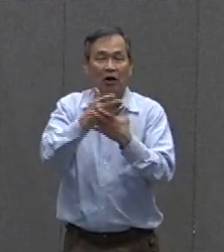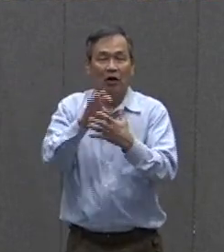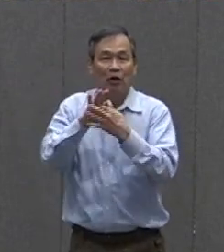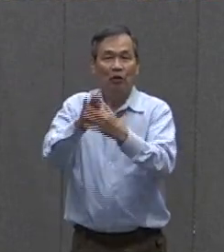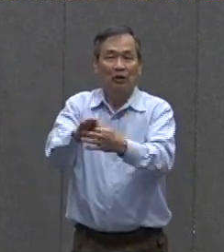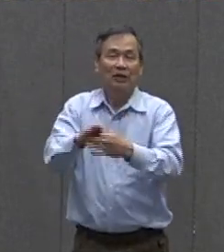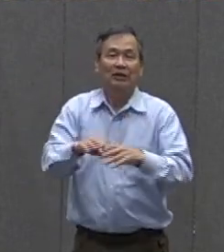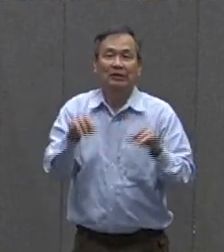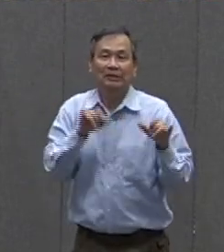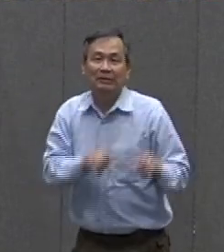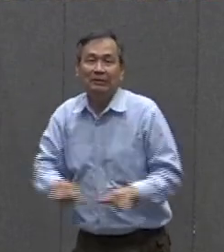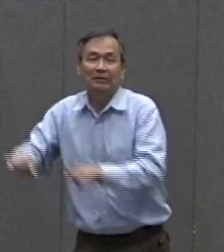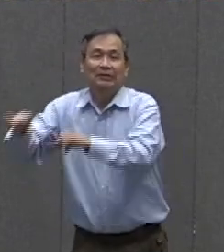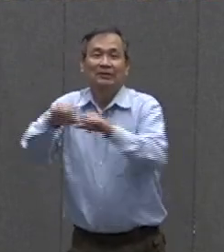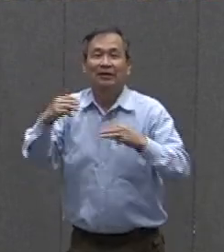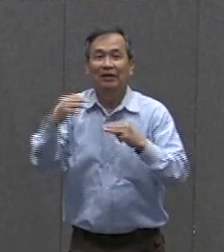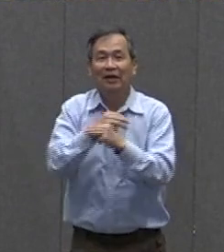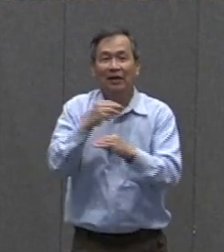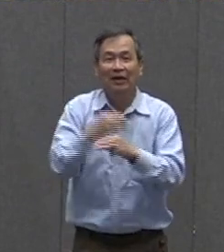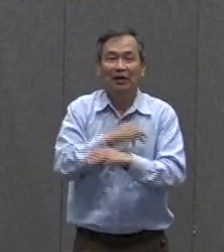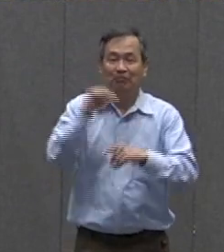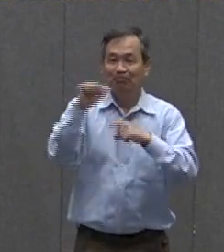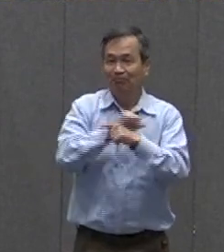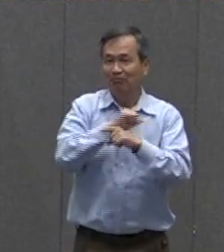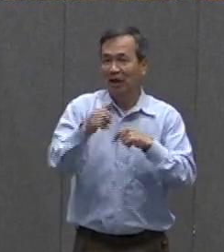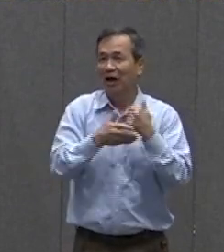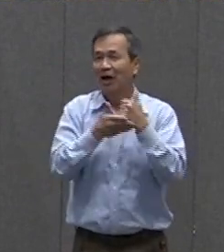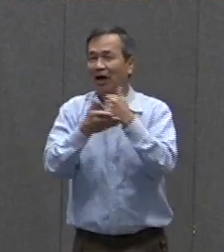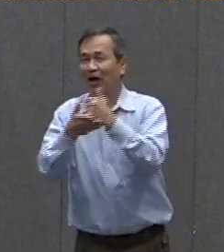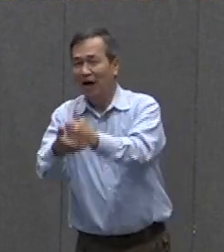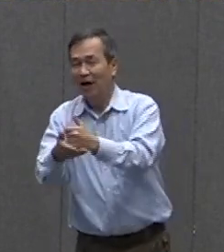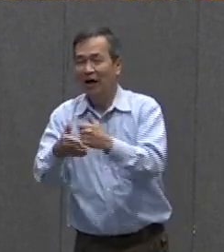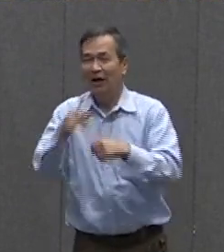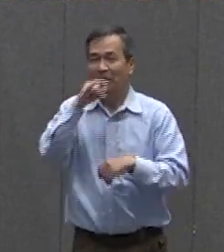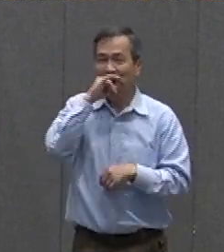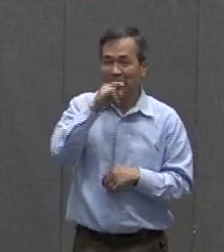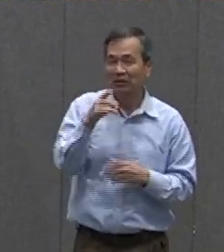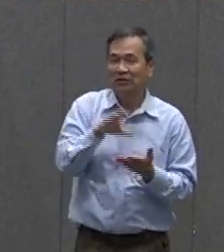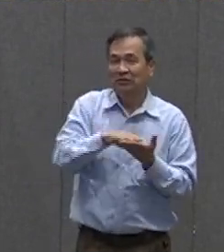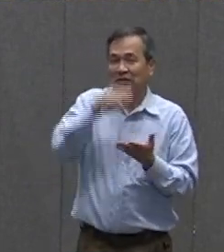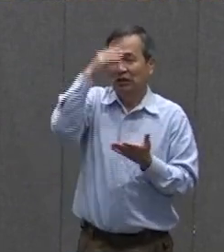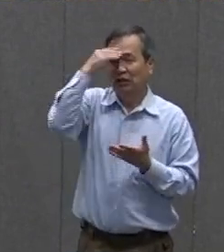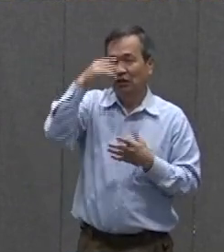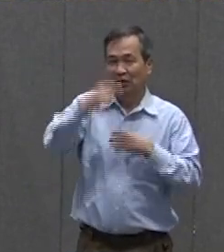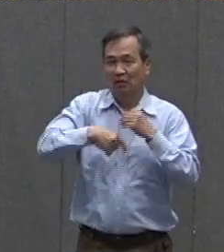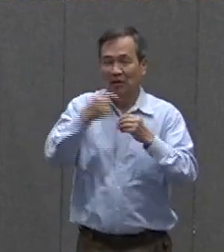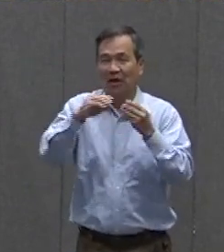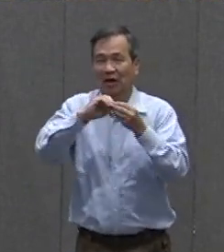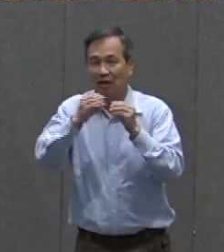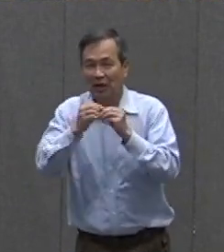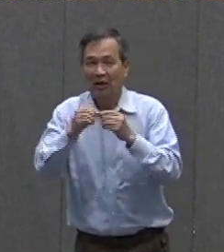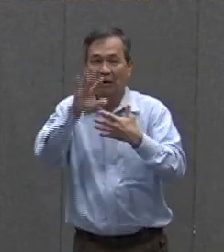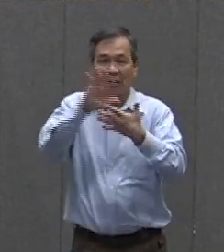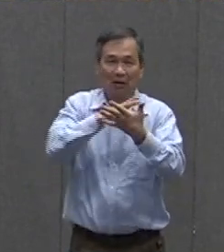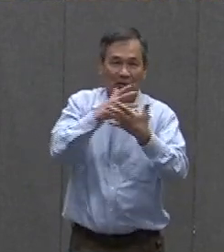and they really help kids to understand concepts of number, pattern, and problem development and solution.